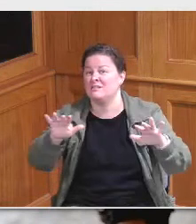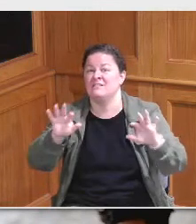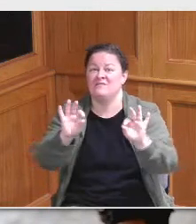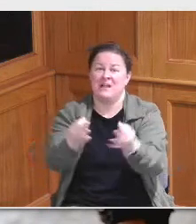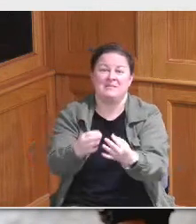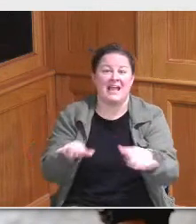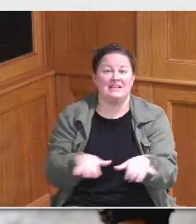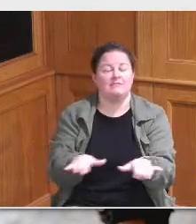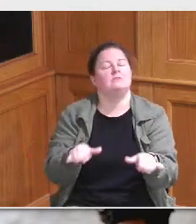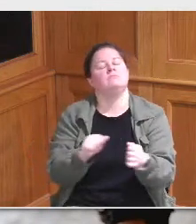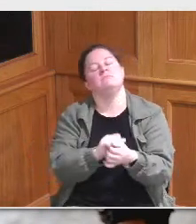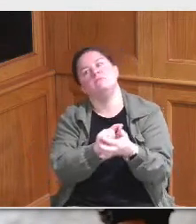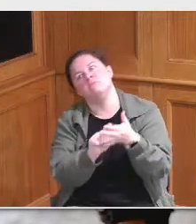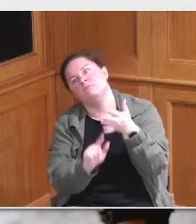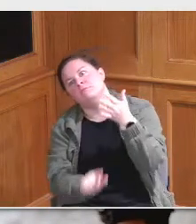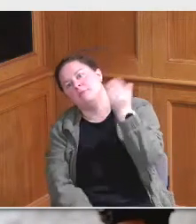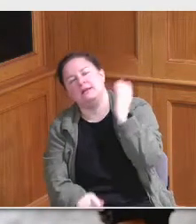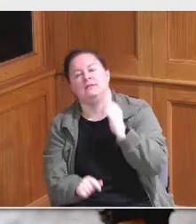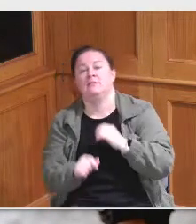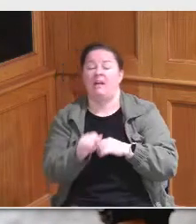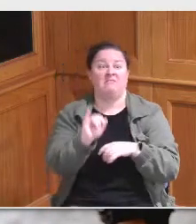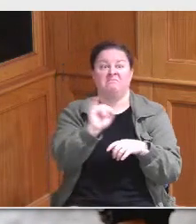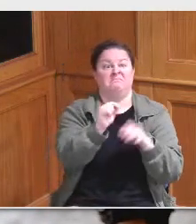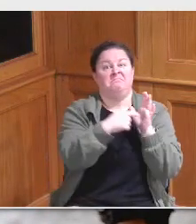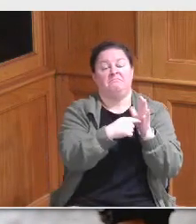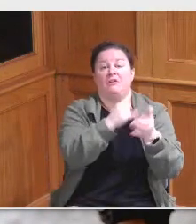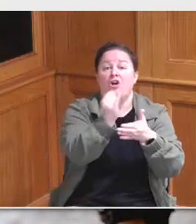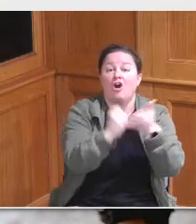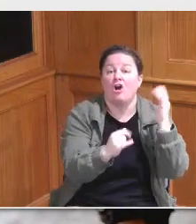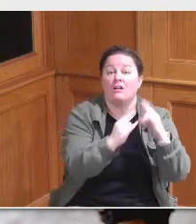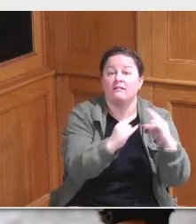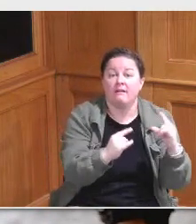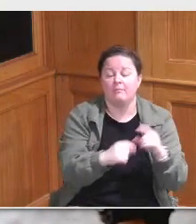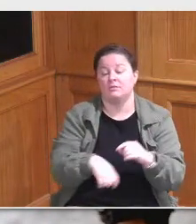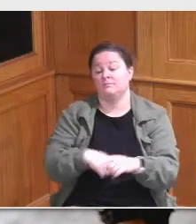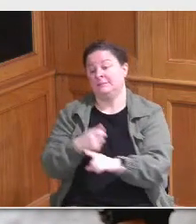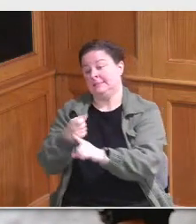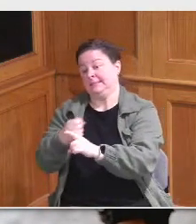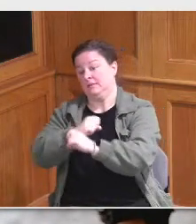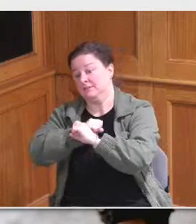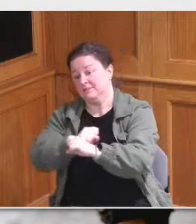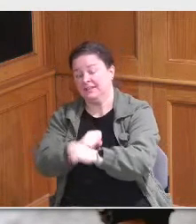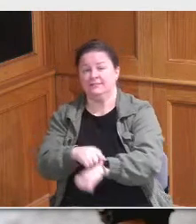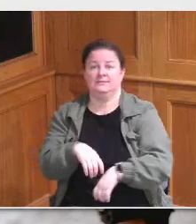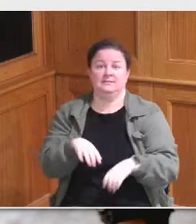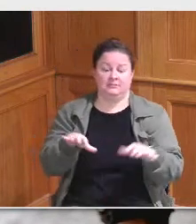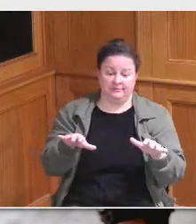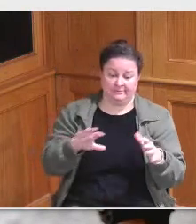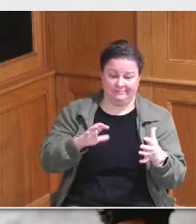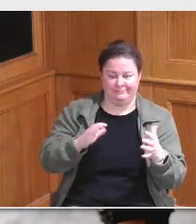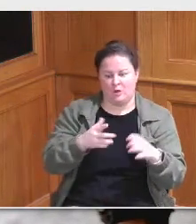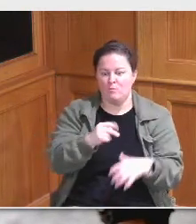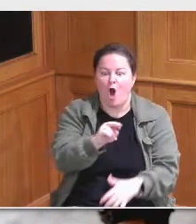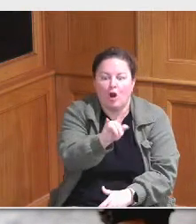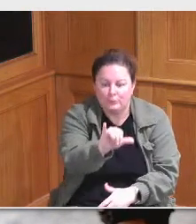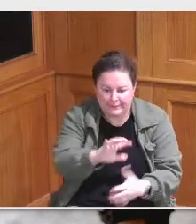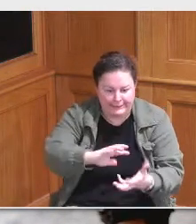art camp to self-defense classes to ceramics classes to musical opportunities and we're looking